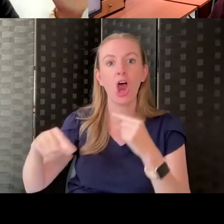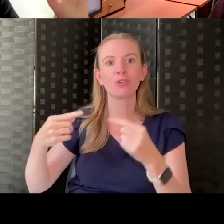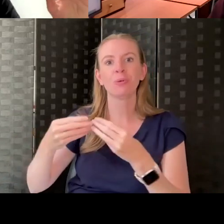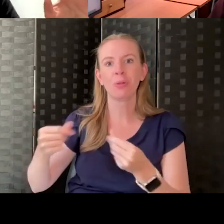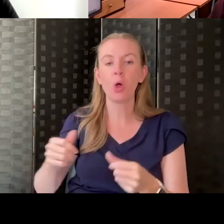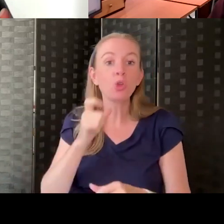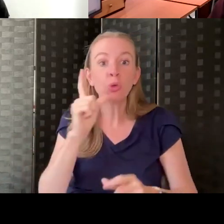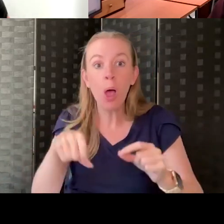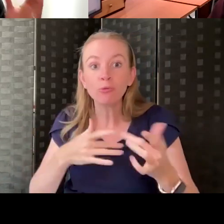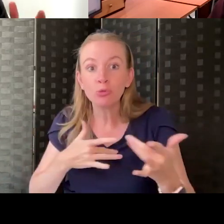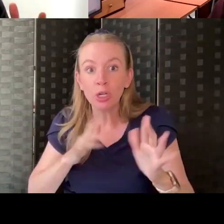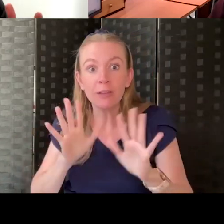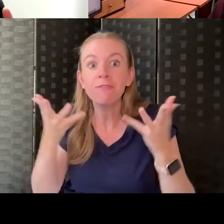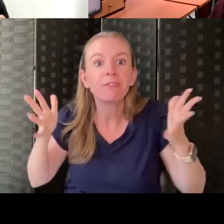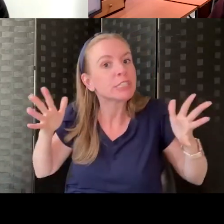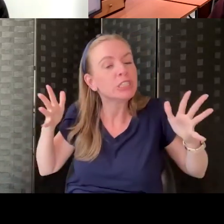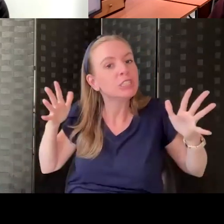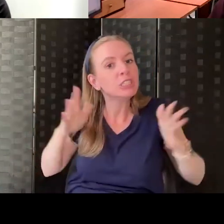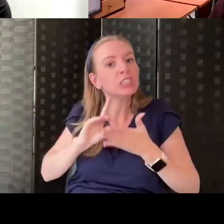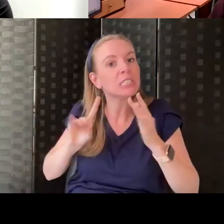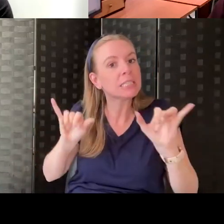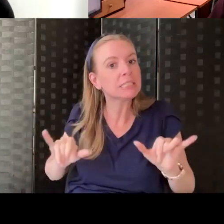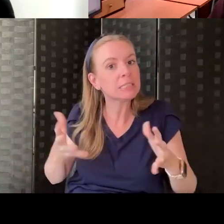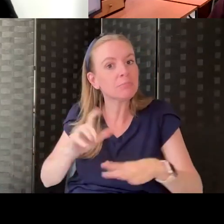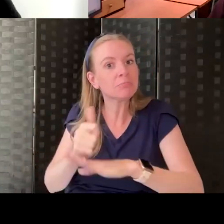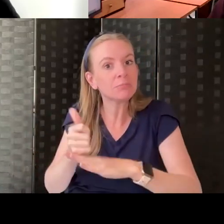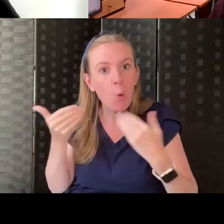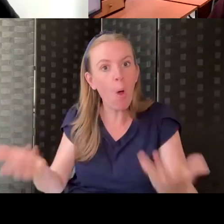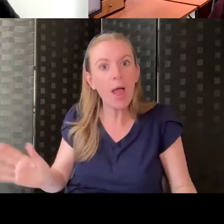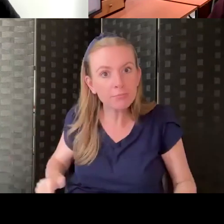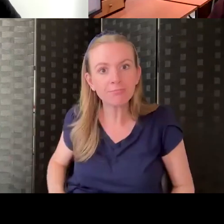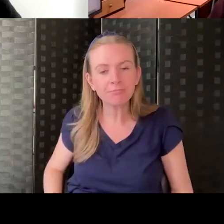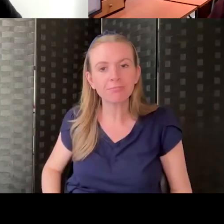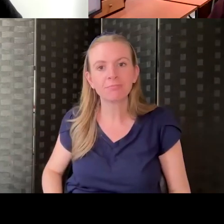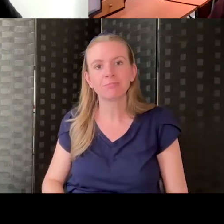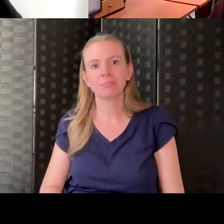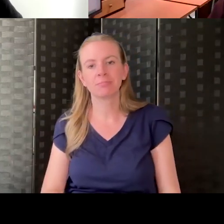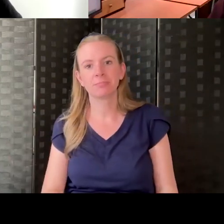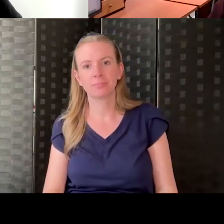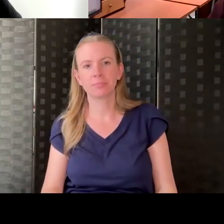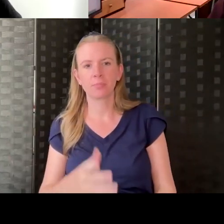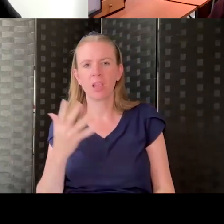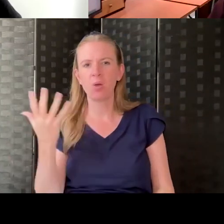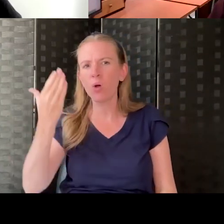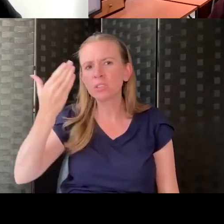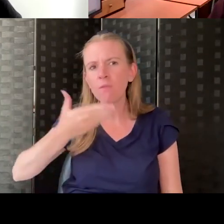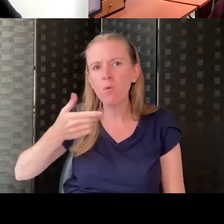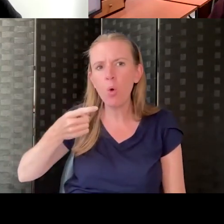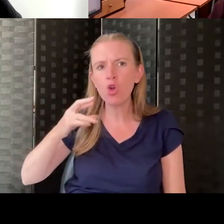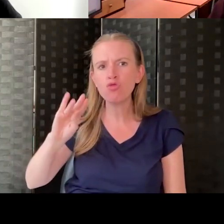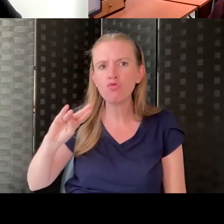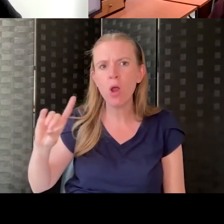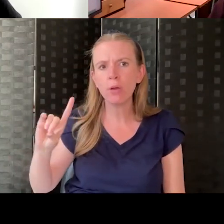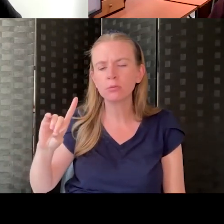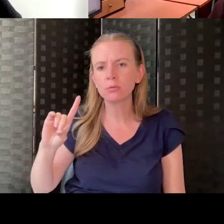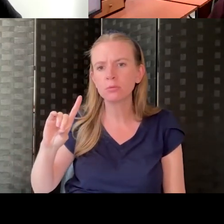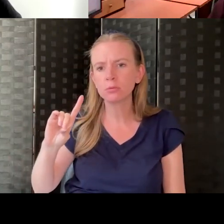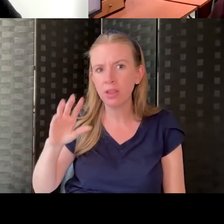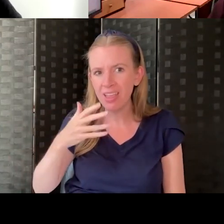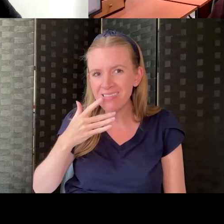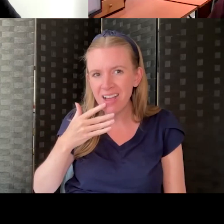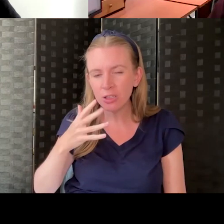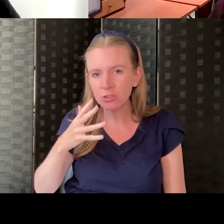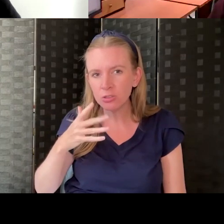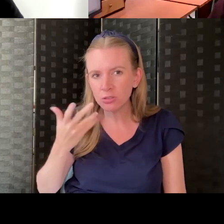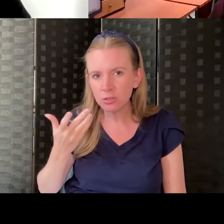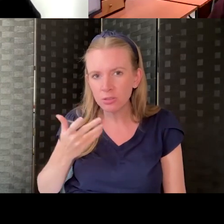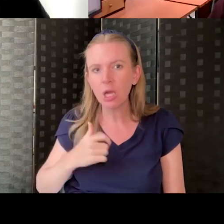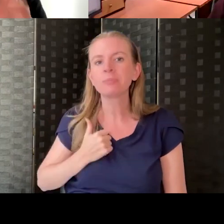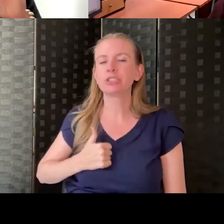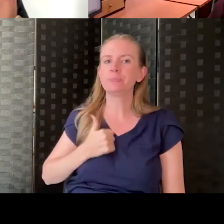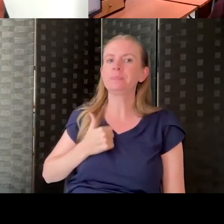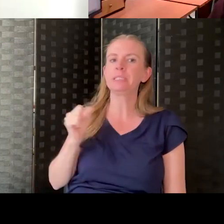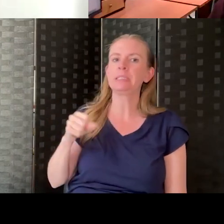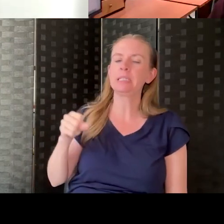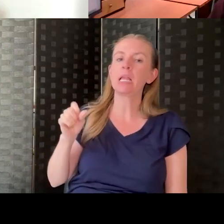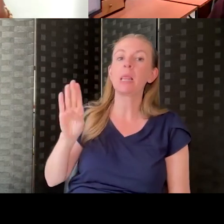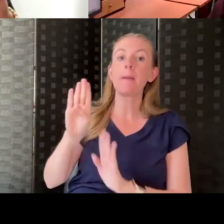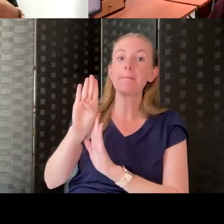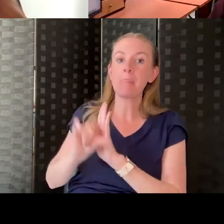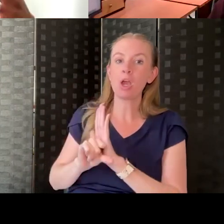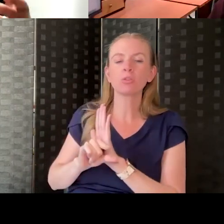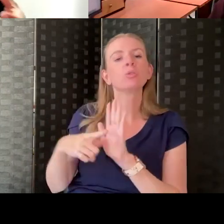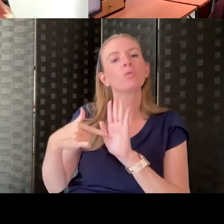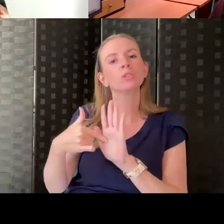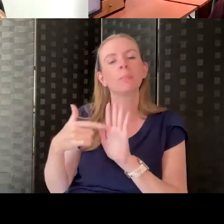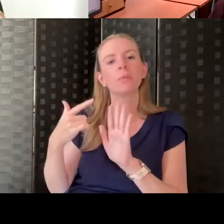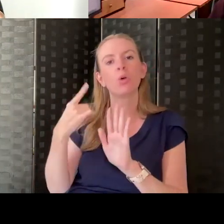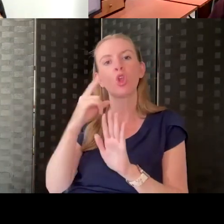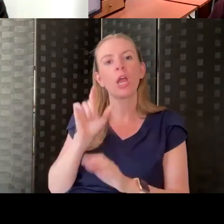about it now, it's done it's in the design system. The background -- let's look at a button. This is